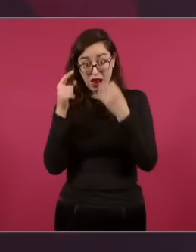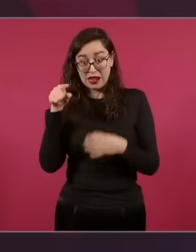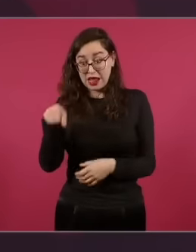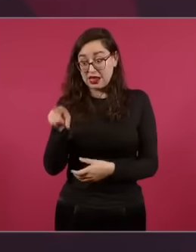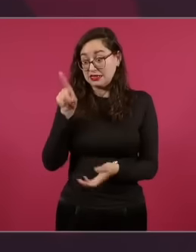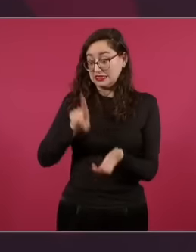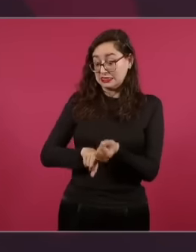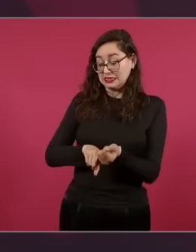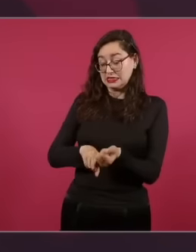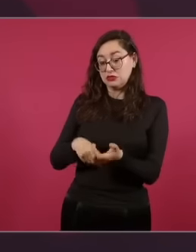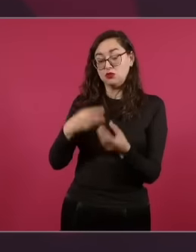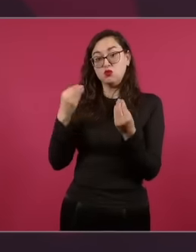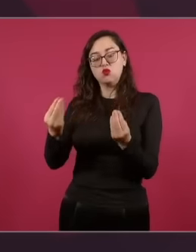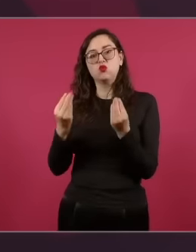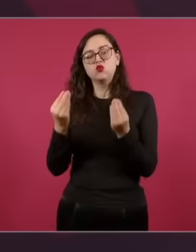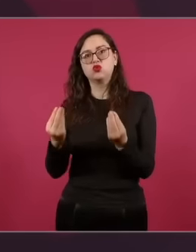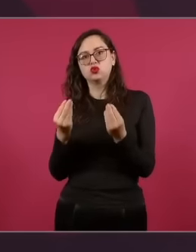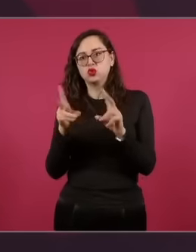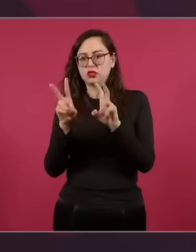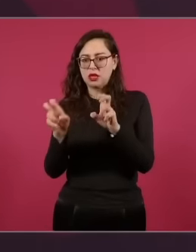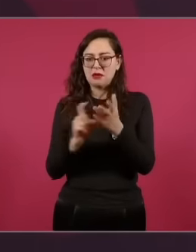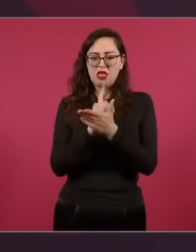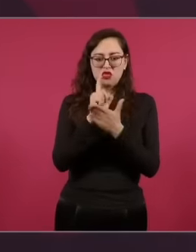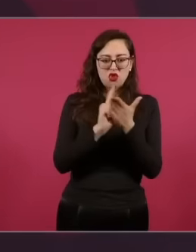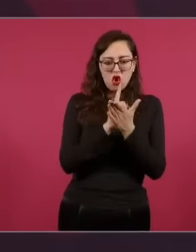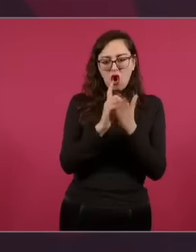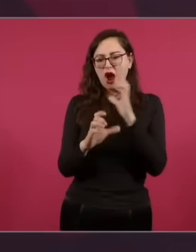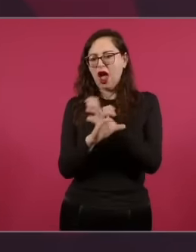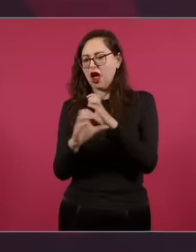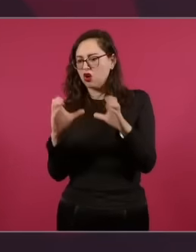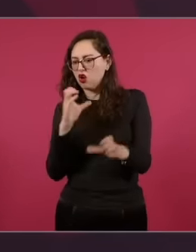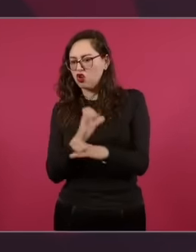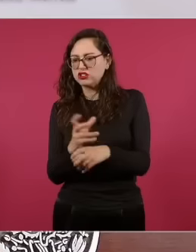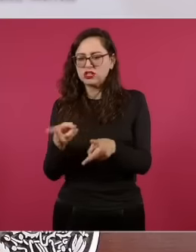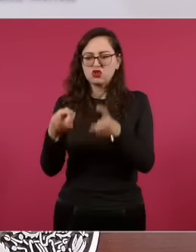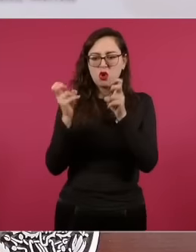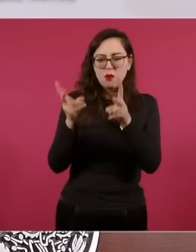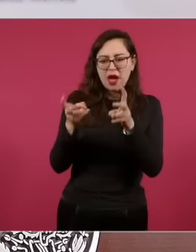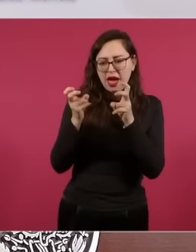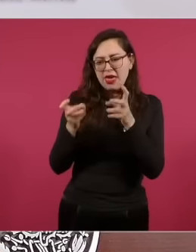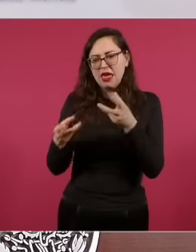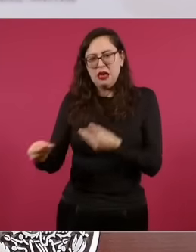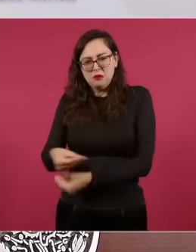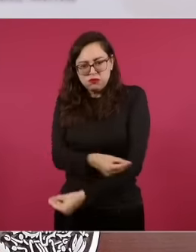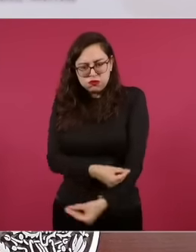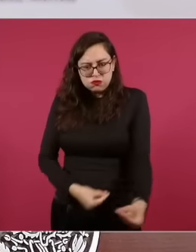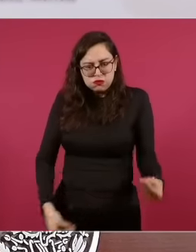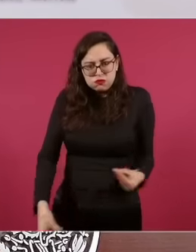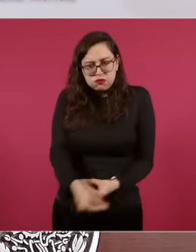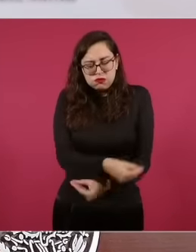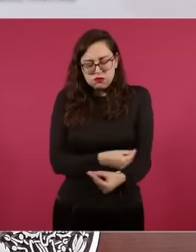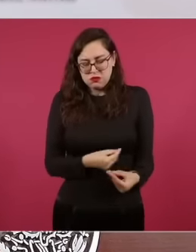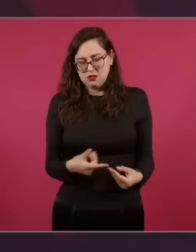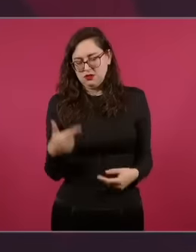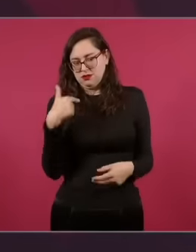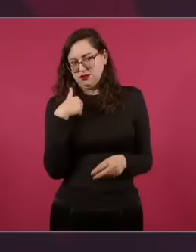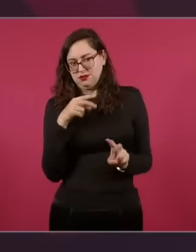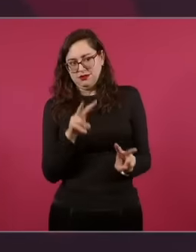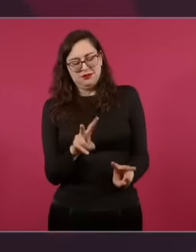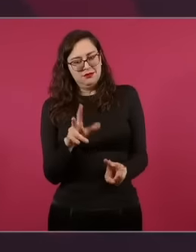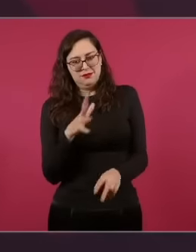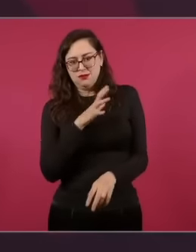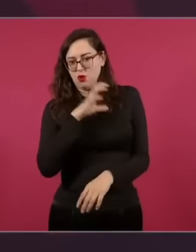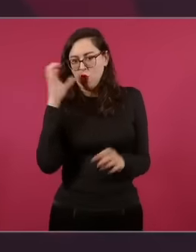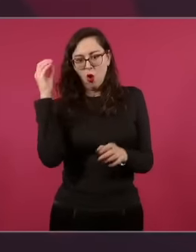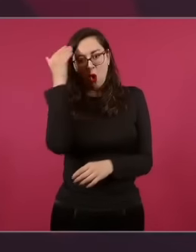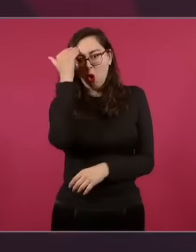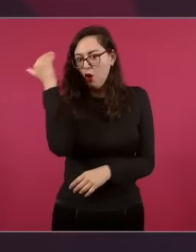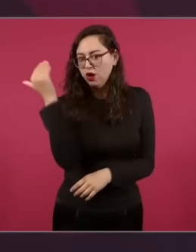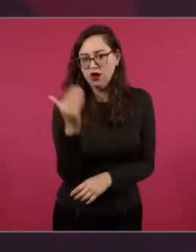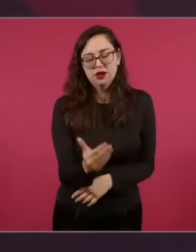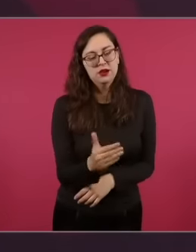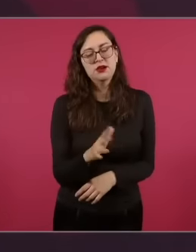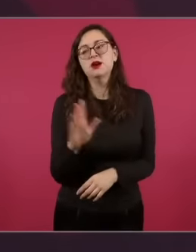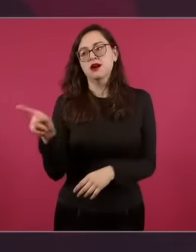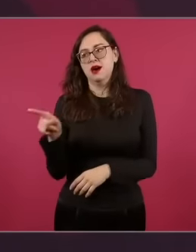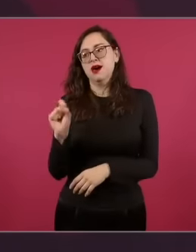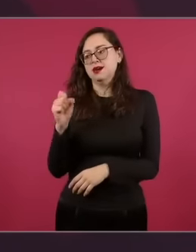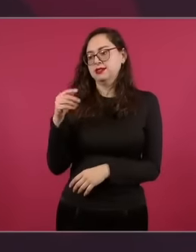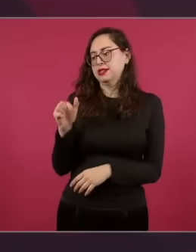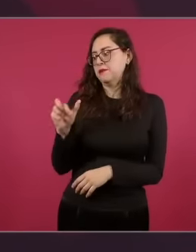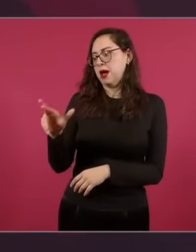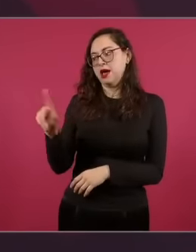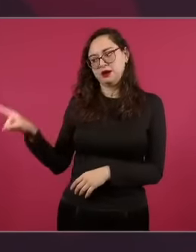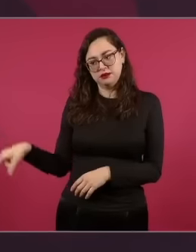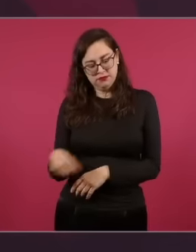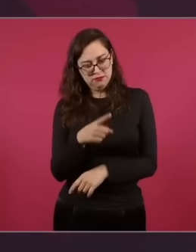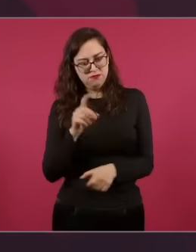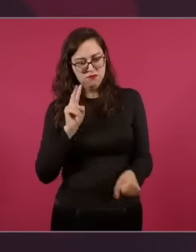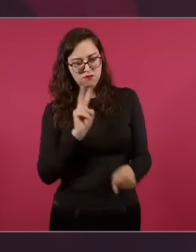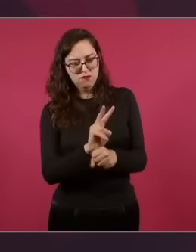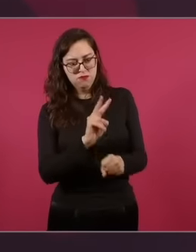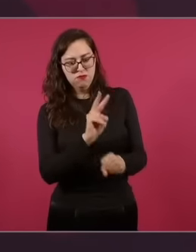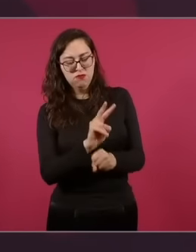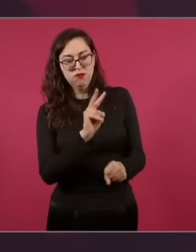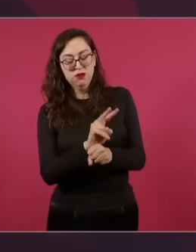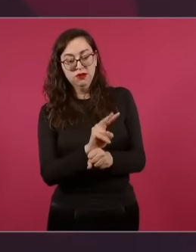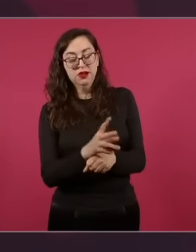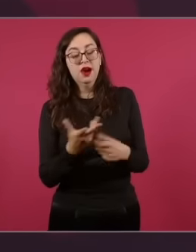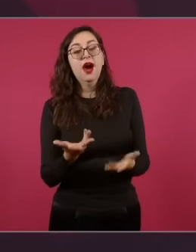decisions I made as president. Customs depended on the Ministry of Communications and